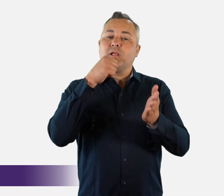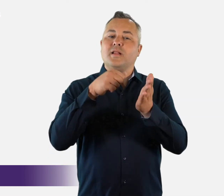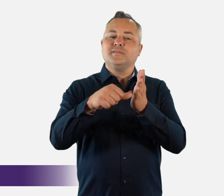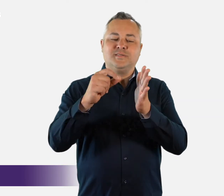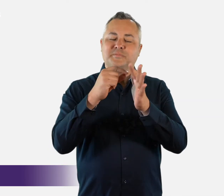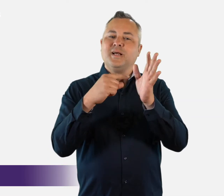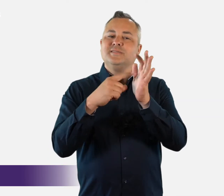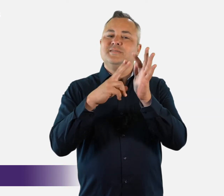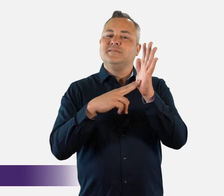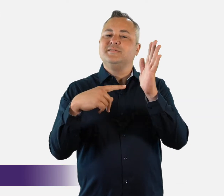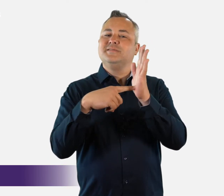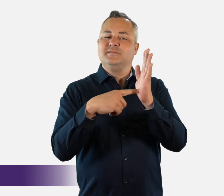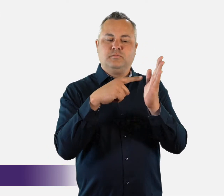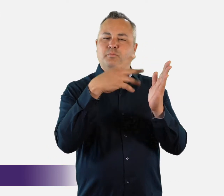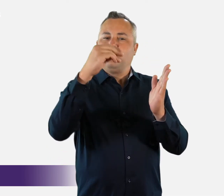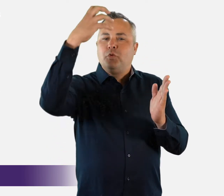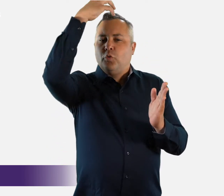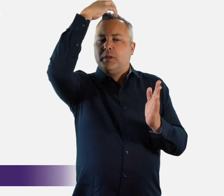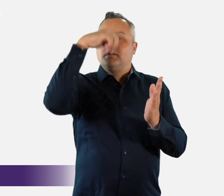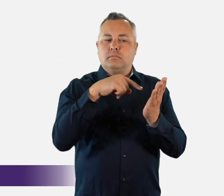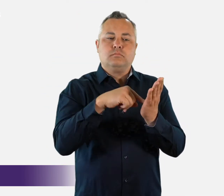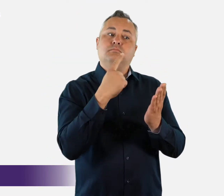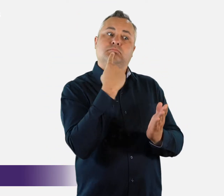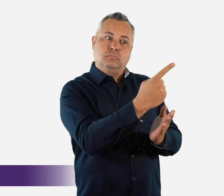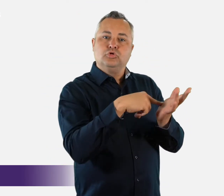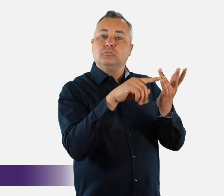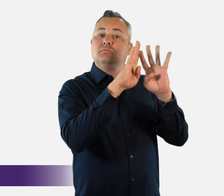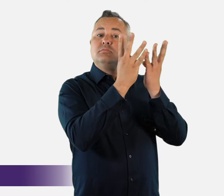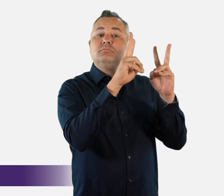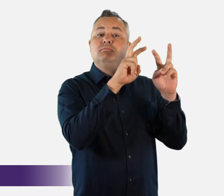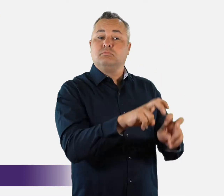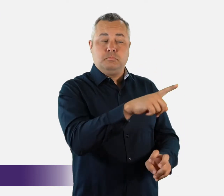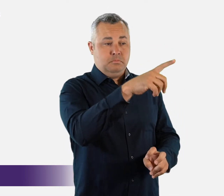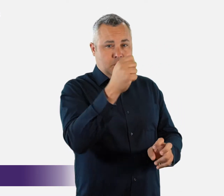The Letters Patent require the Royal Commission to -